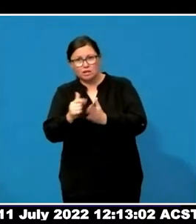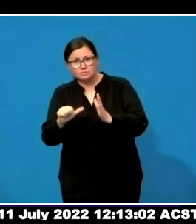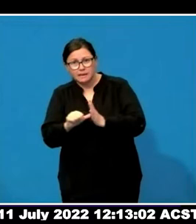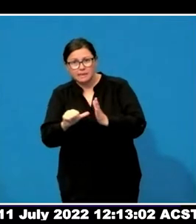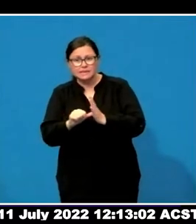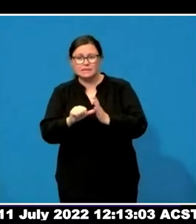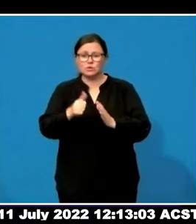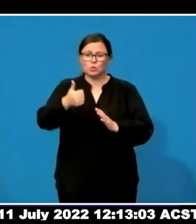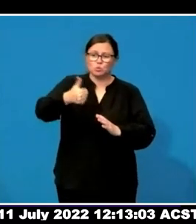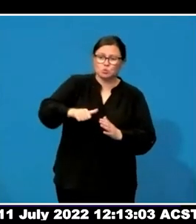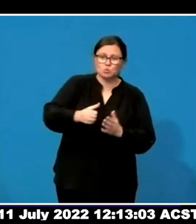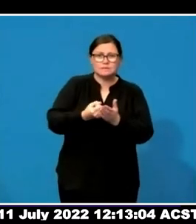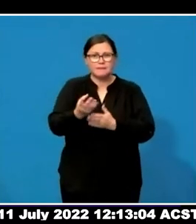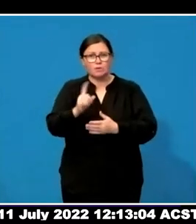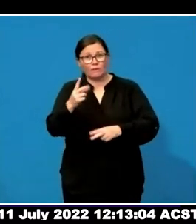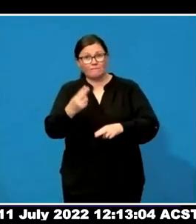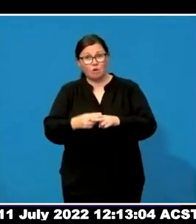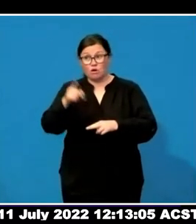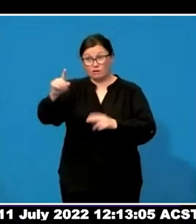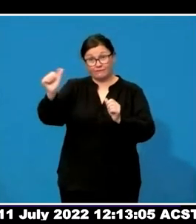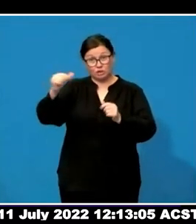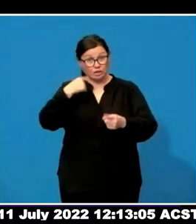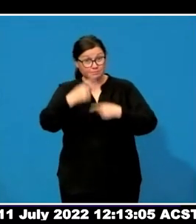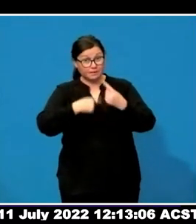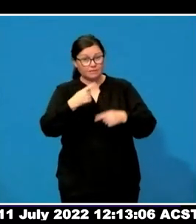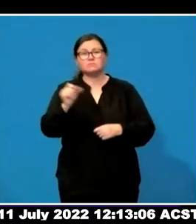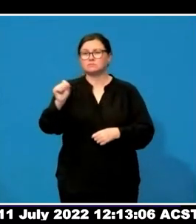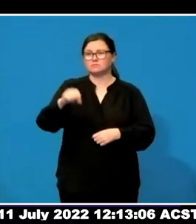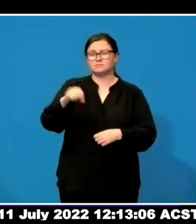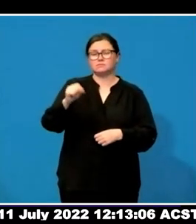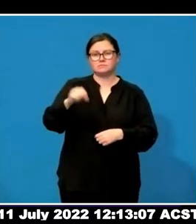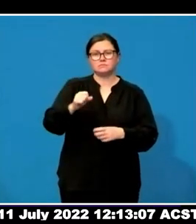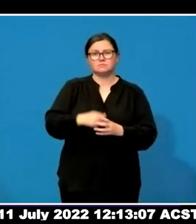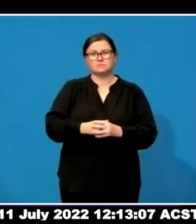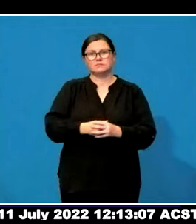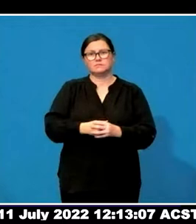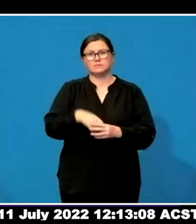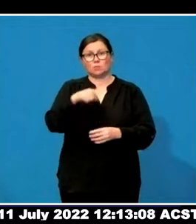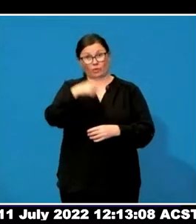Yeah. MS TARRAGO: And did you think that was a good thing, that you could sit down and see how much money was there?